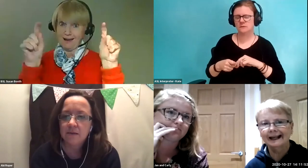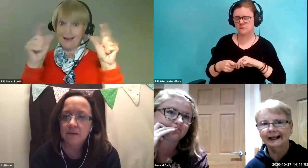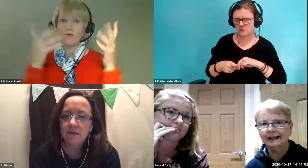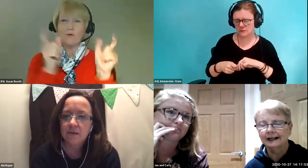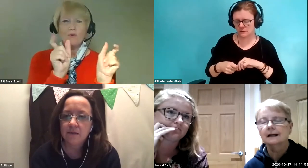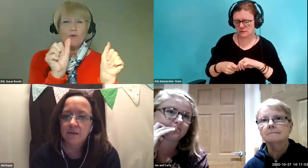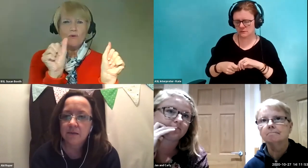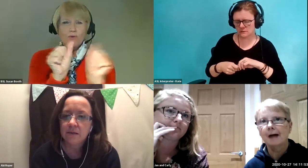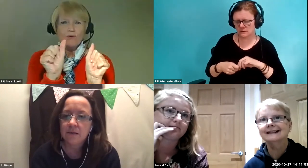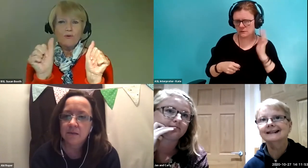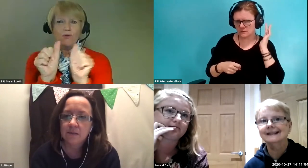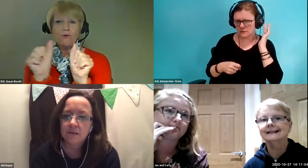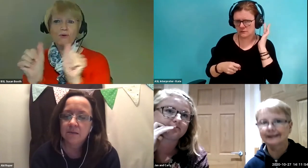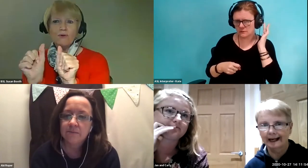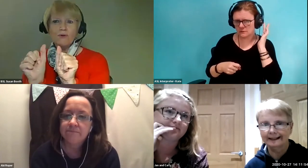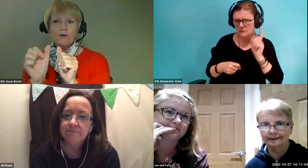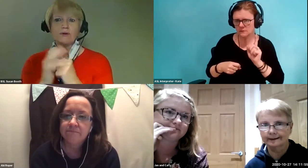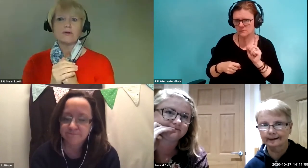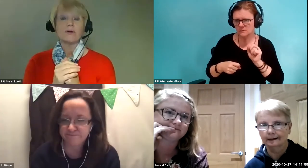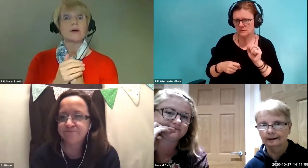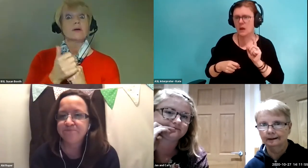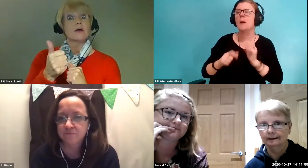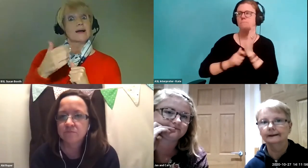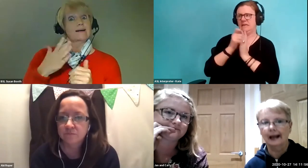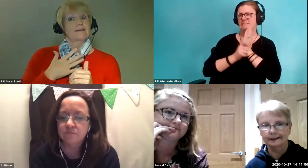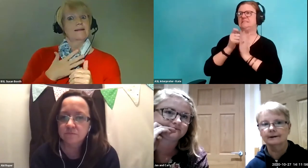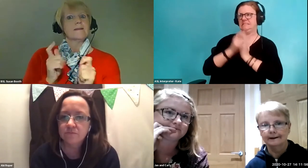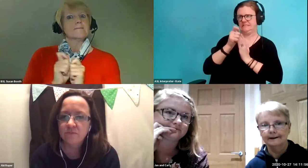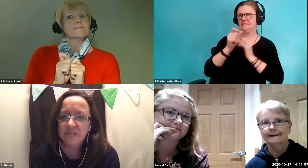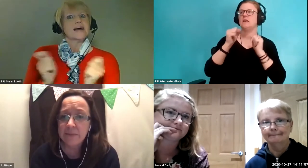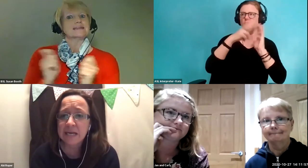Um maga..zines yes